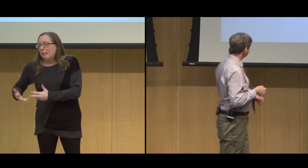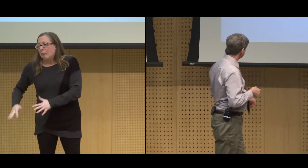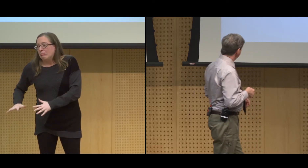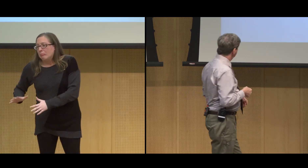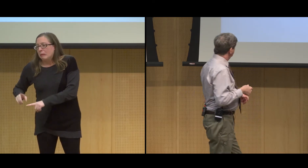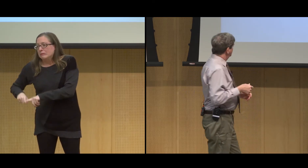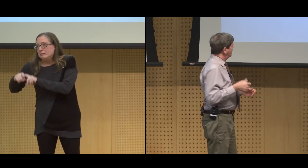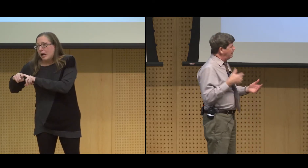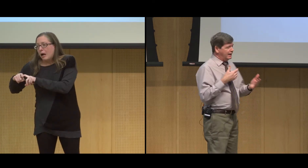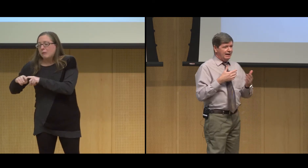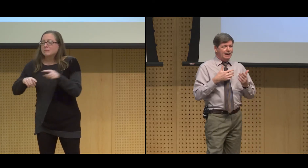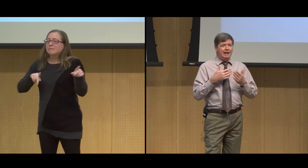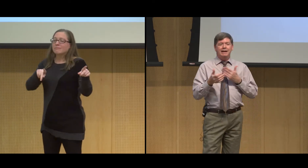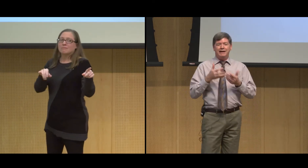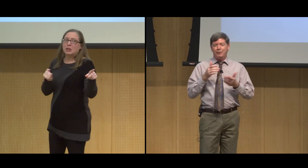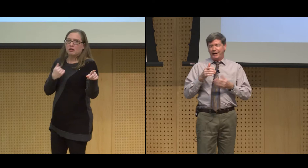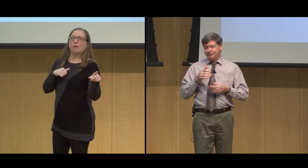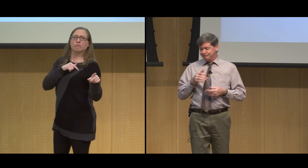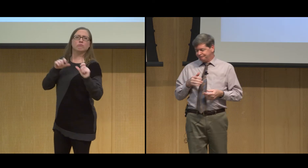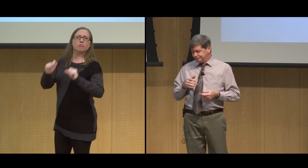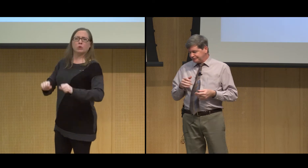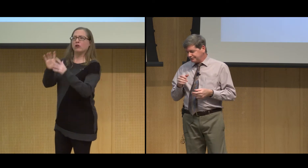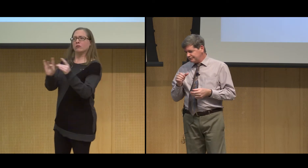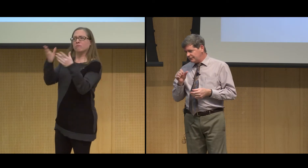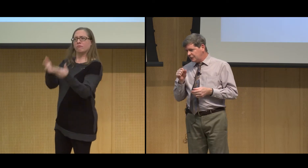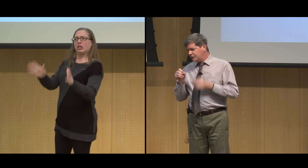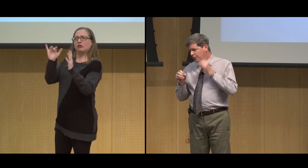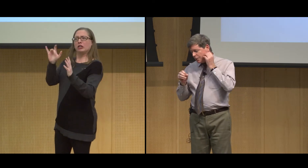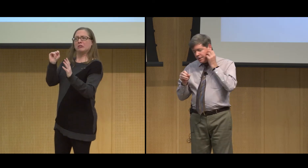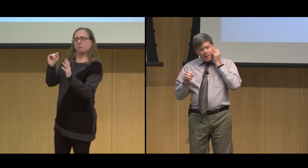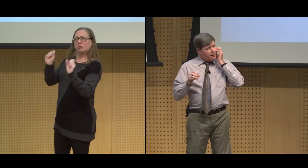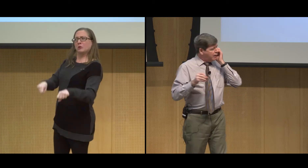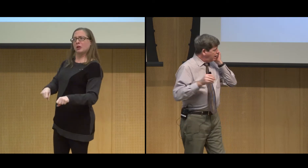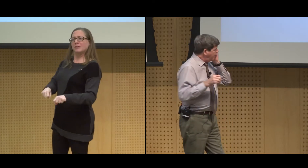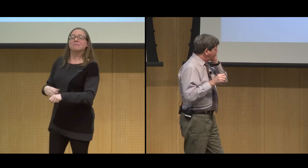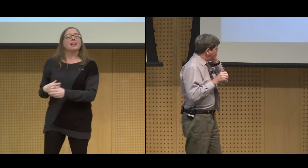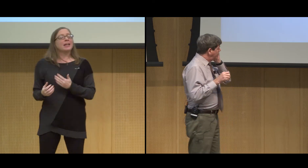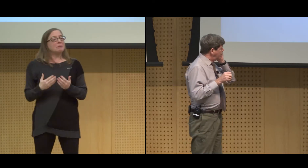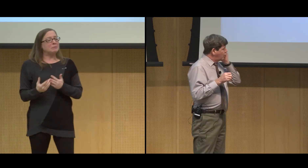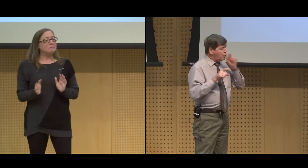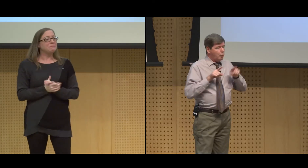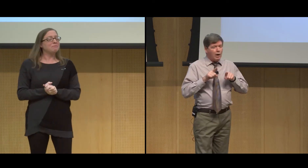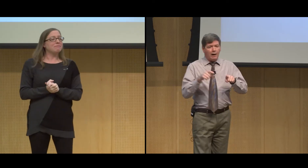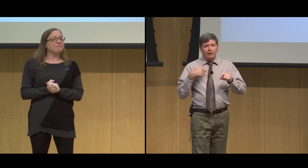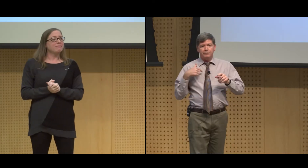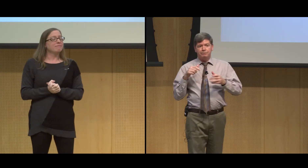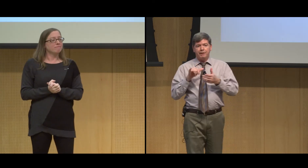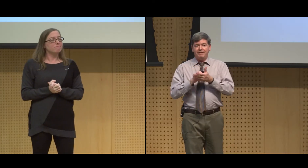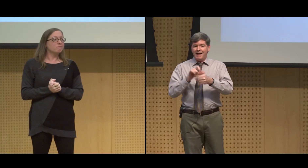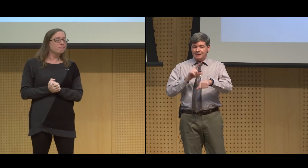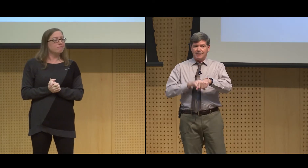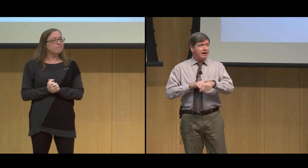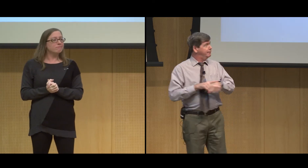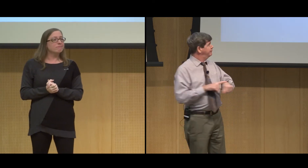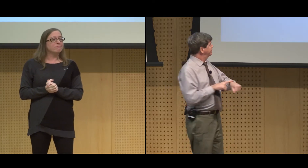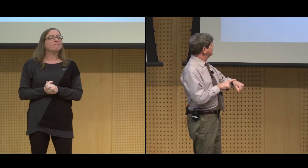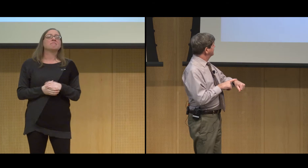Uh, anyway... so, um, while I was-- by that time--